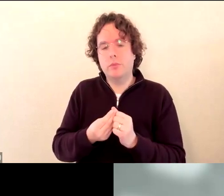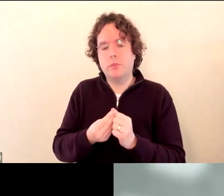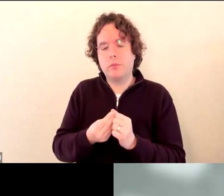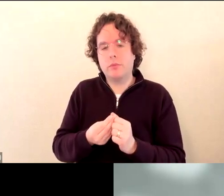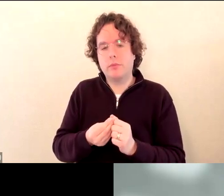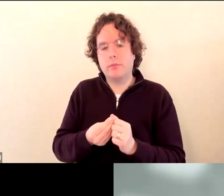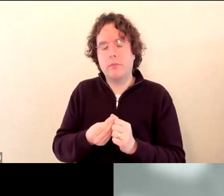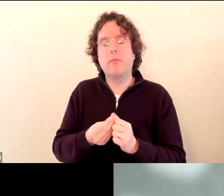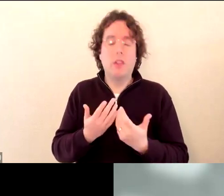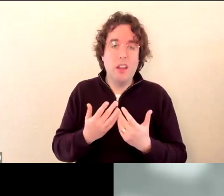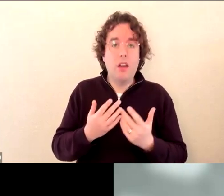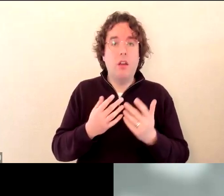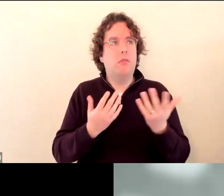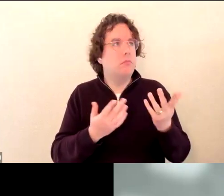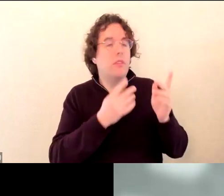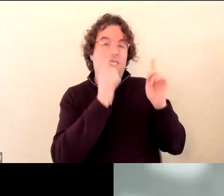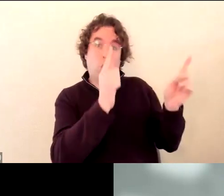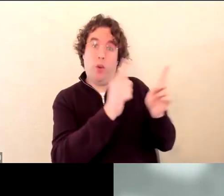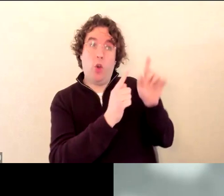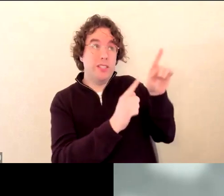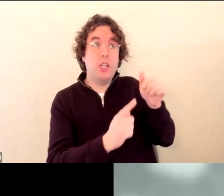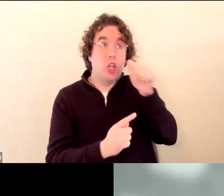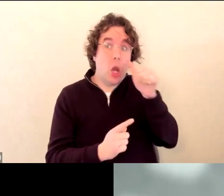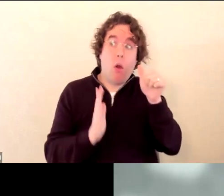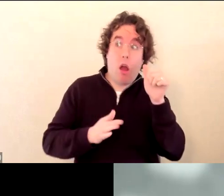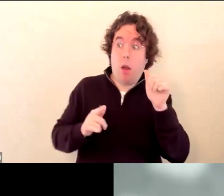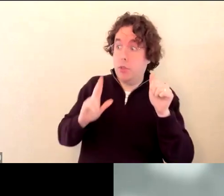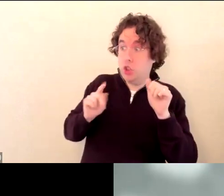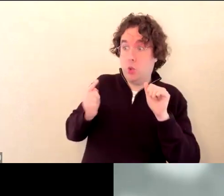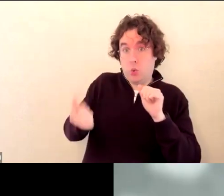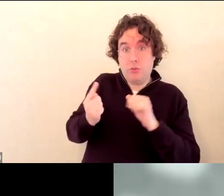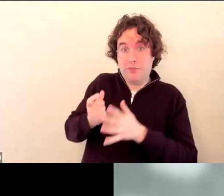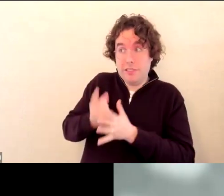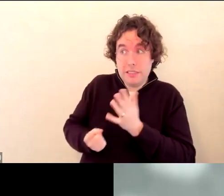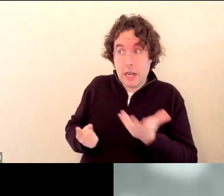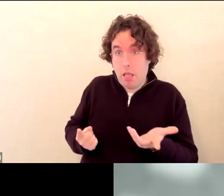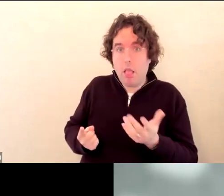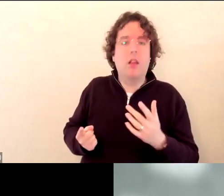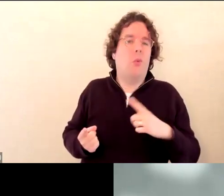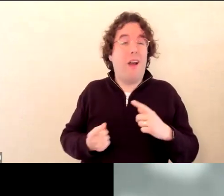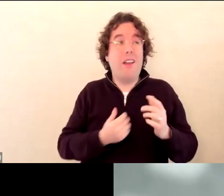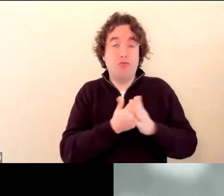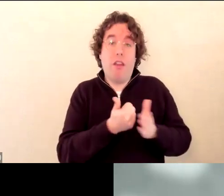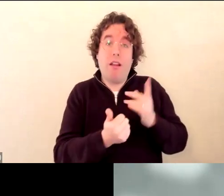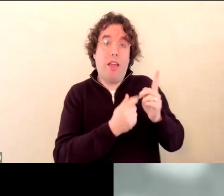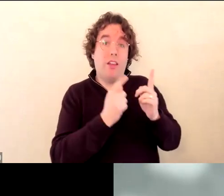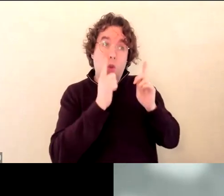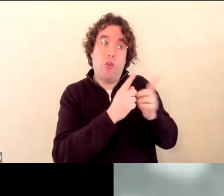for, for universities to, to necessarily know if a student's disabled. That's why they often have assessment services available to them because again,